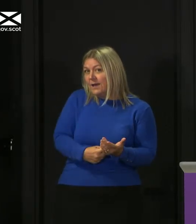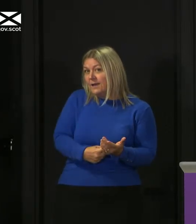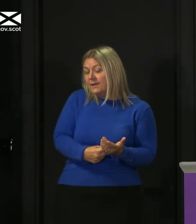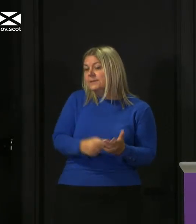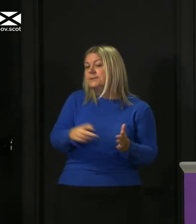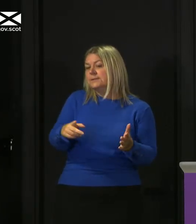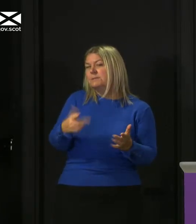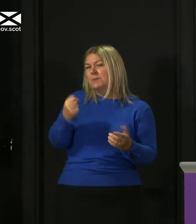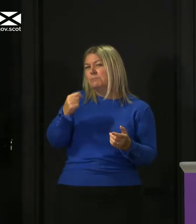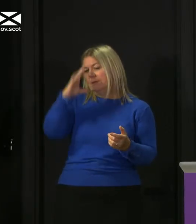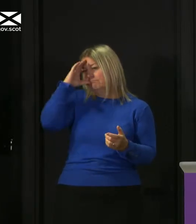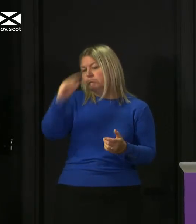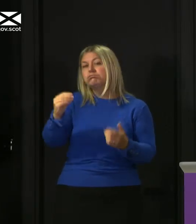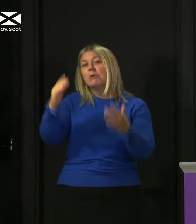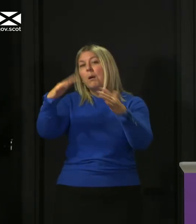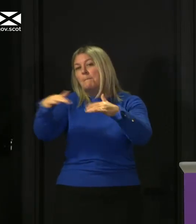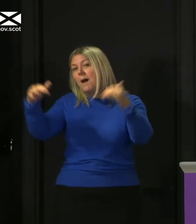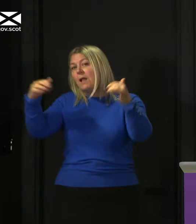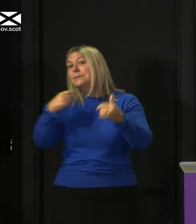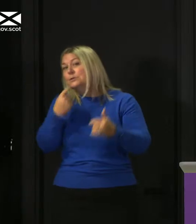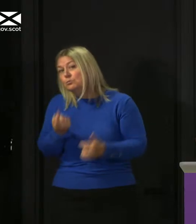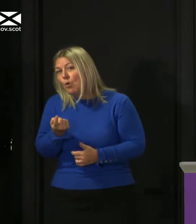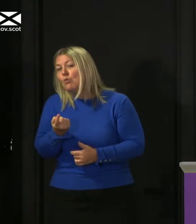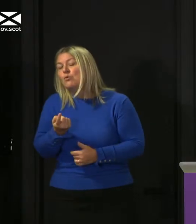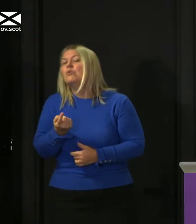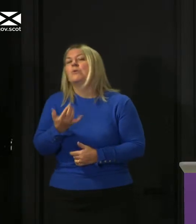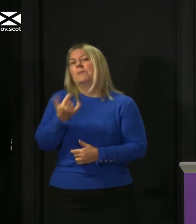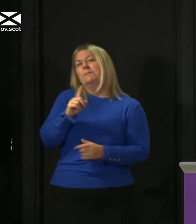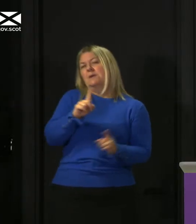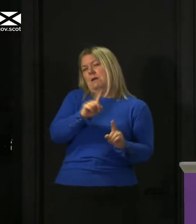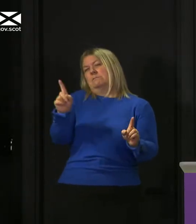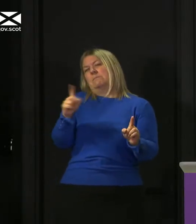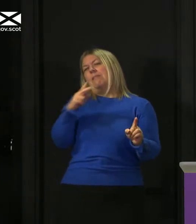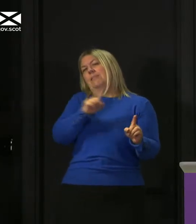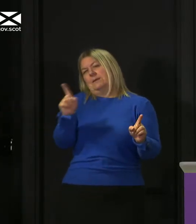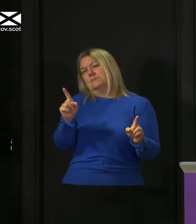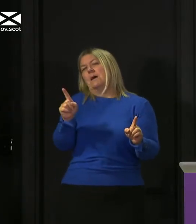parliament, it may be that I may join you slightly later tomorrow from parliament but we will try to